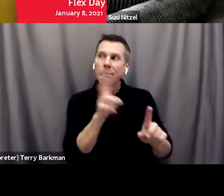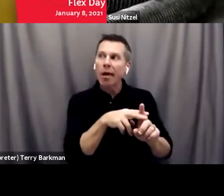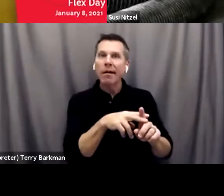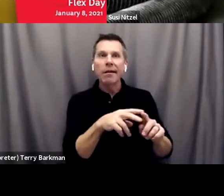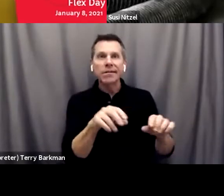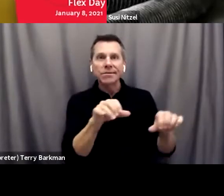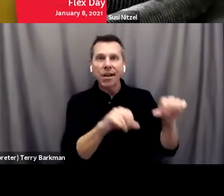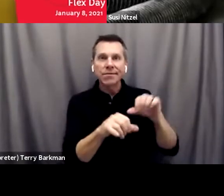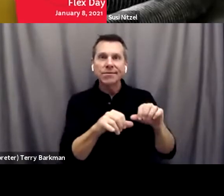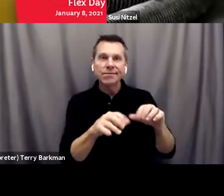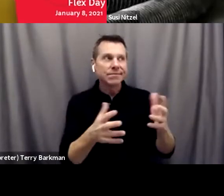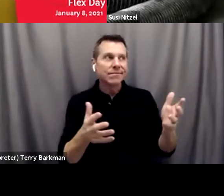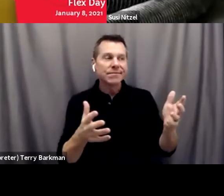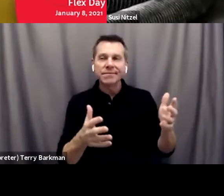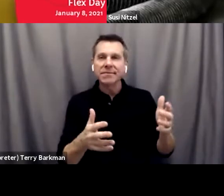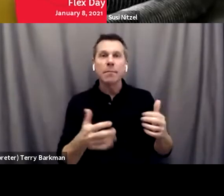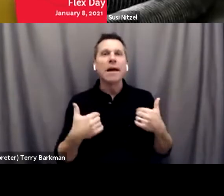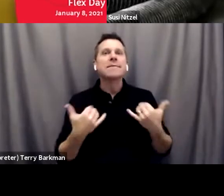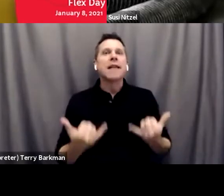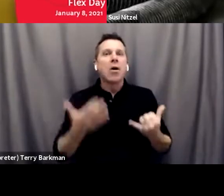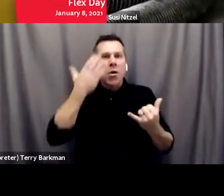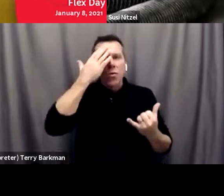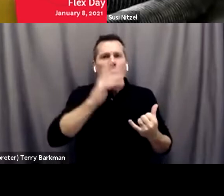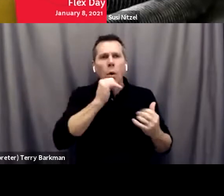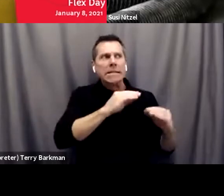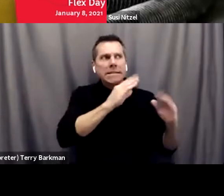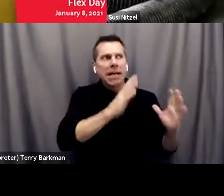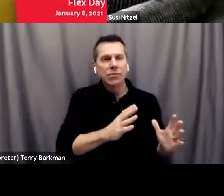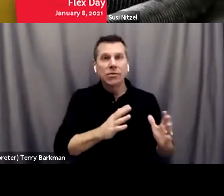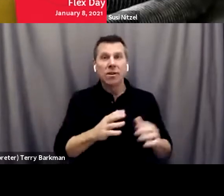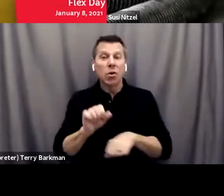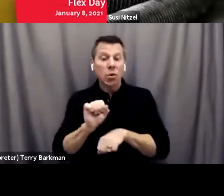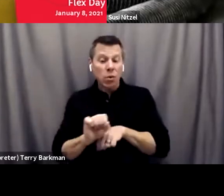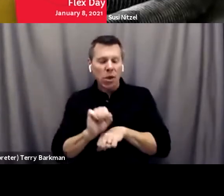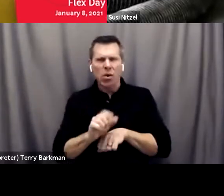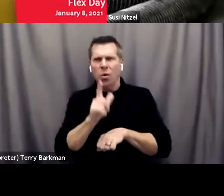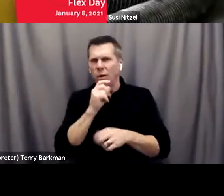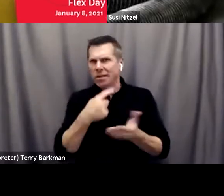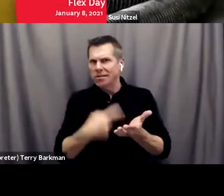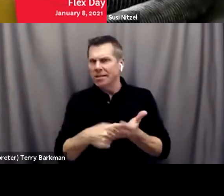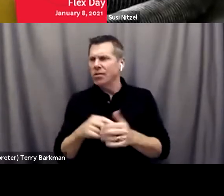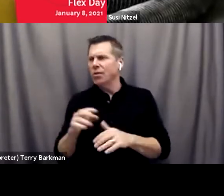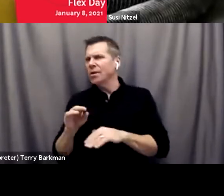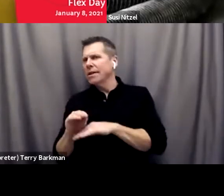in those areas, this is who you need to talk to about career, who is the counselors in this area, this is what you who you need to